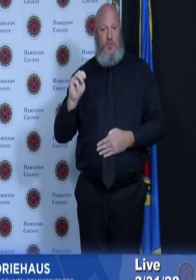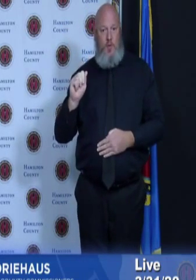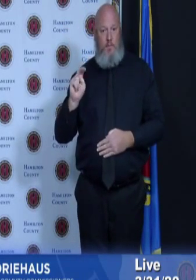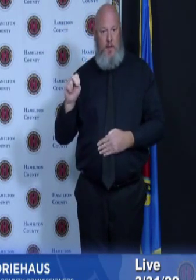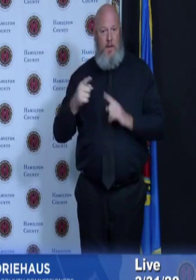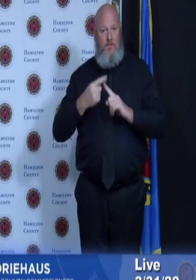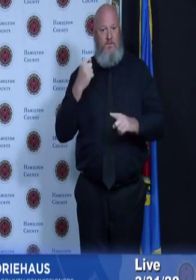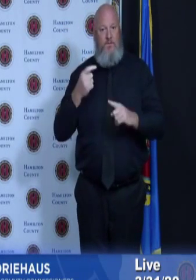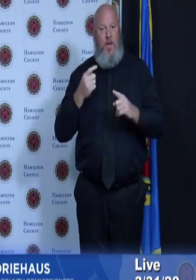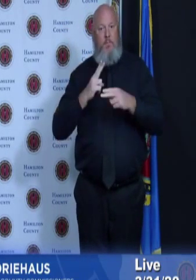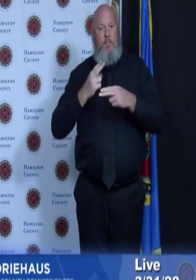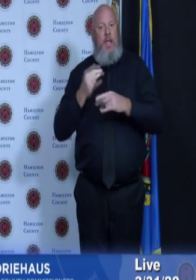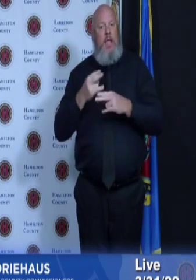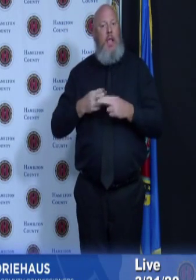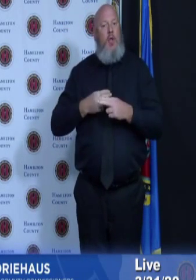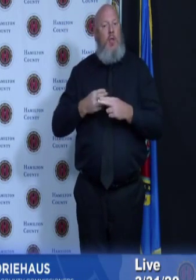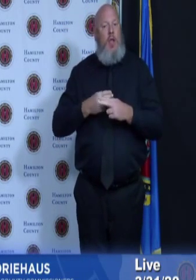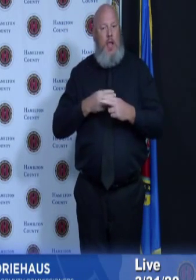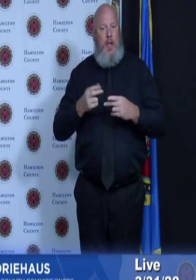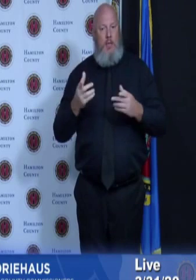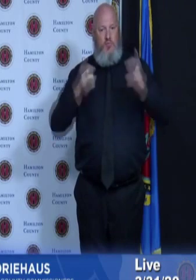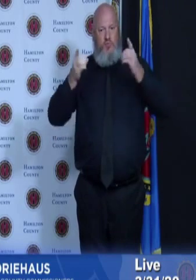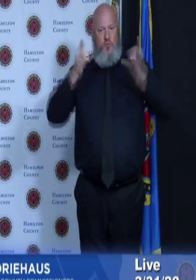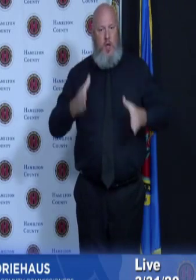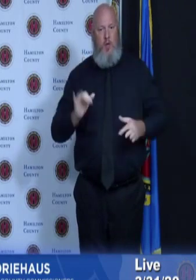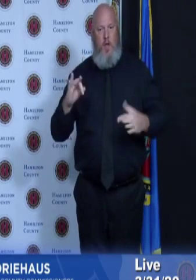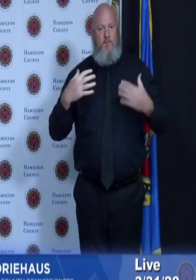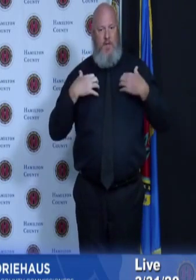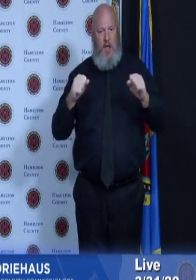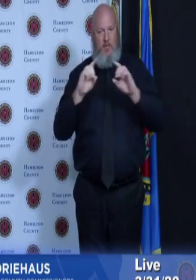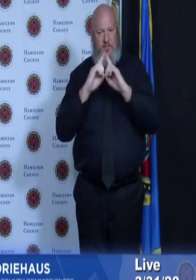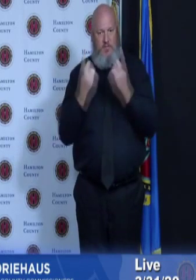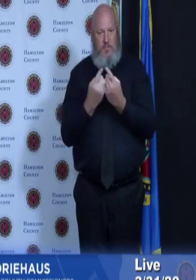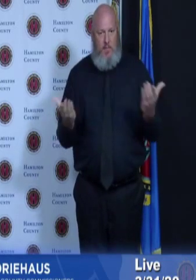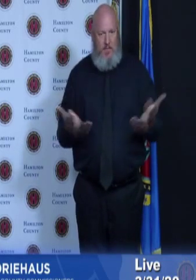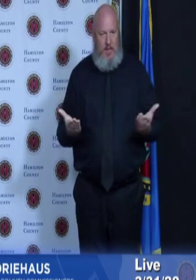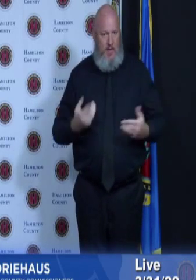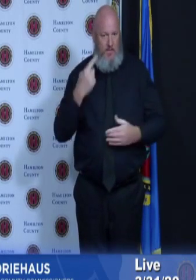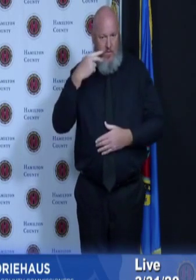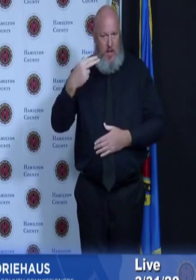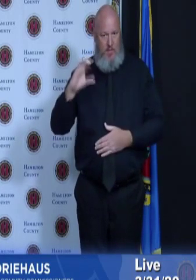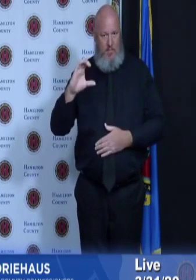County but first a few other items our plea to the public this week is